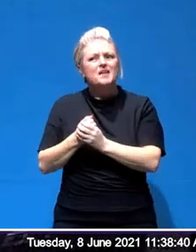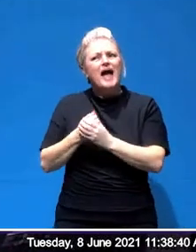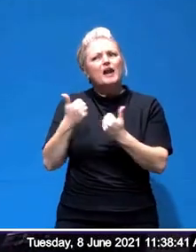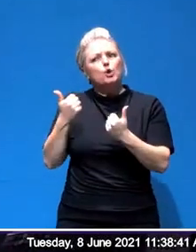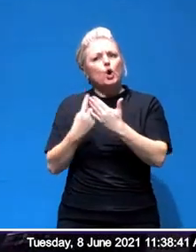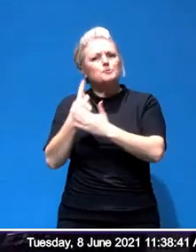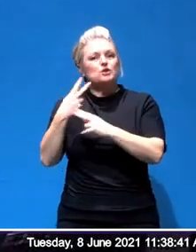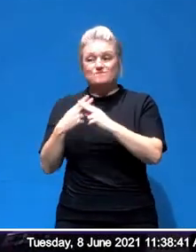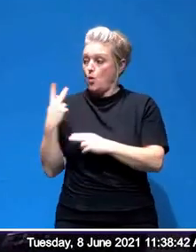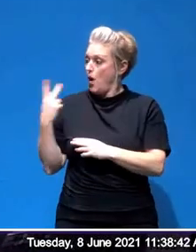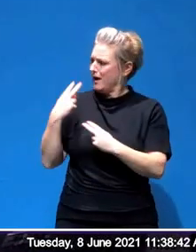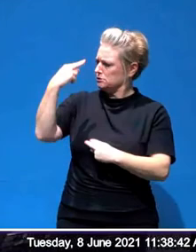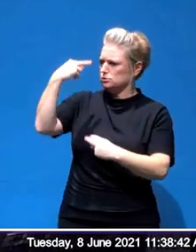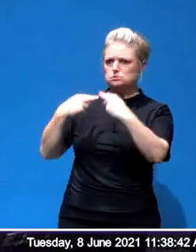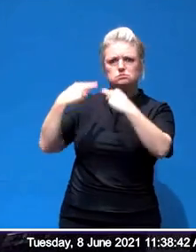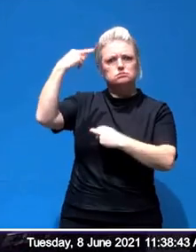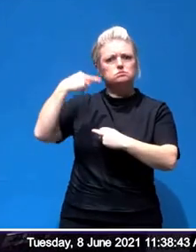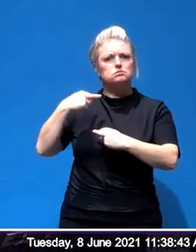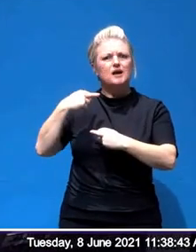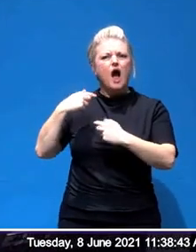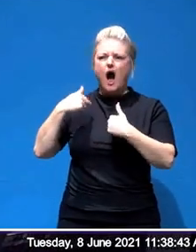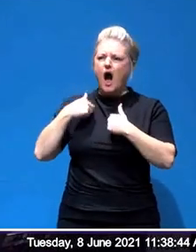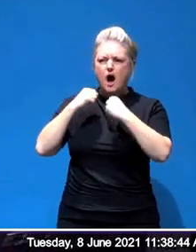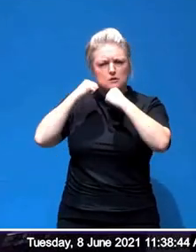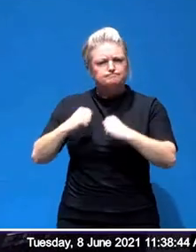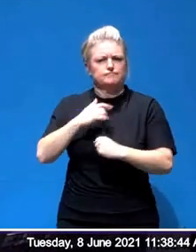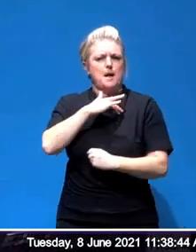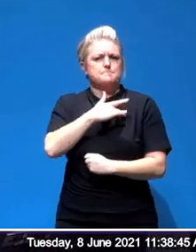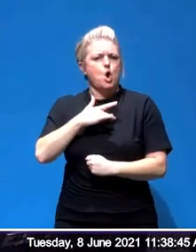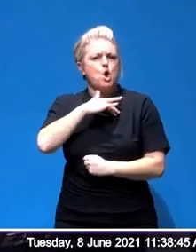And because I was handling it on a very emotional level and Graham was handling